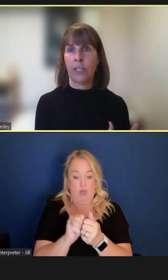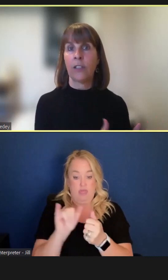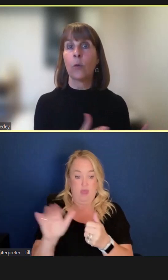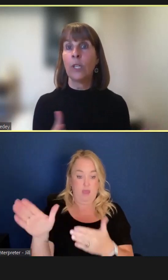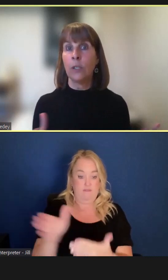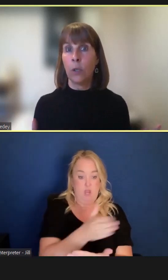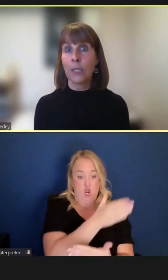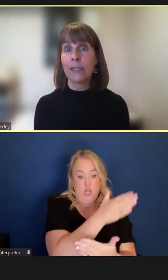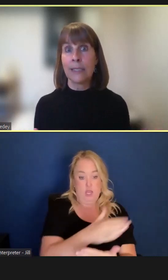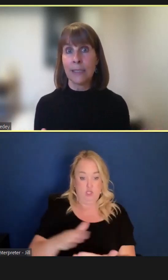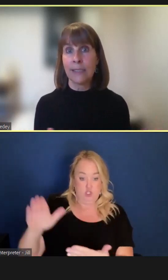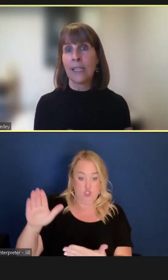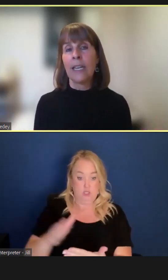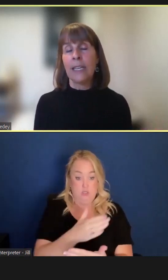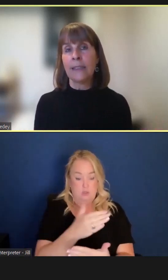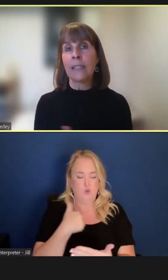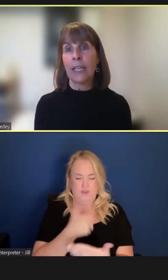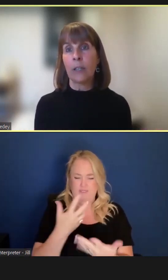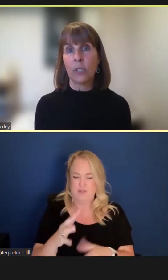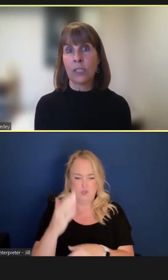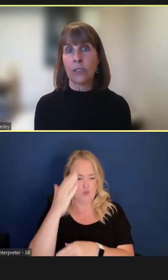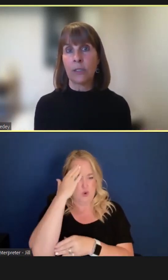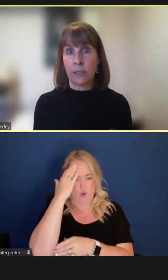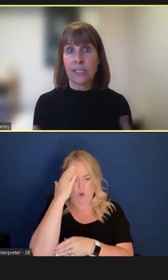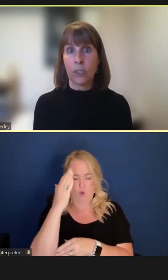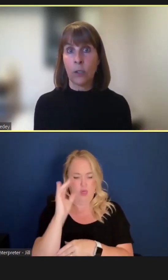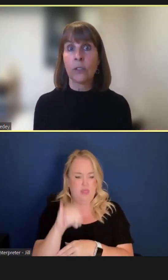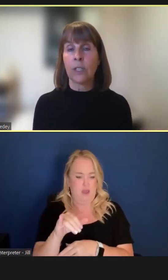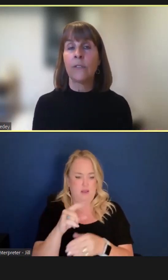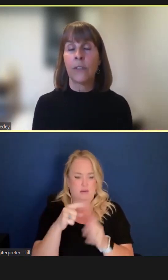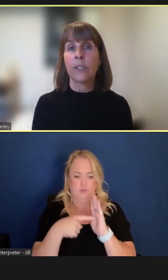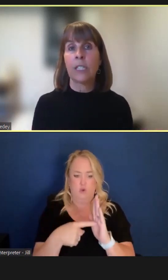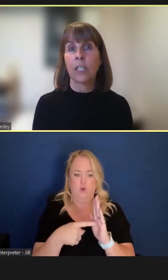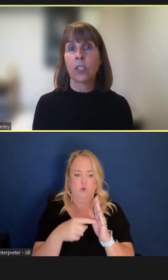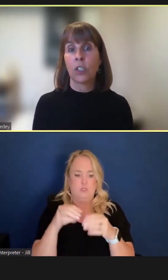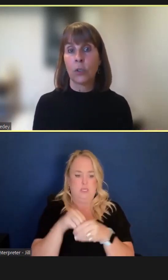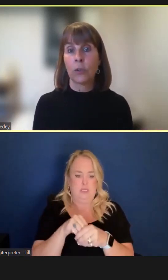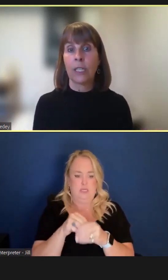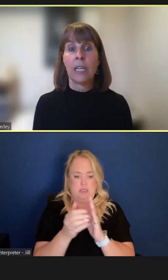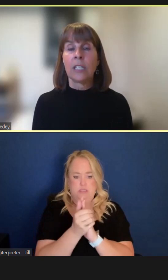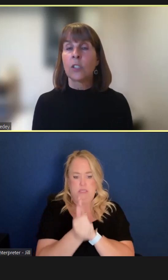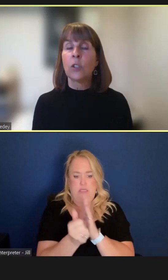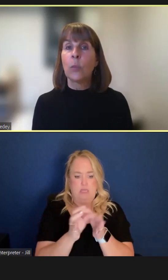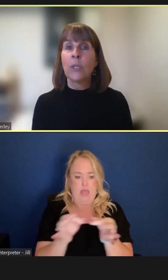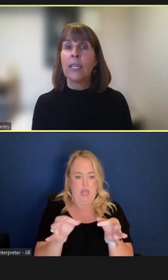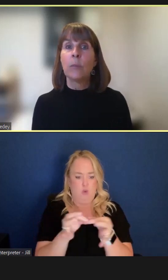we know exists in the language skills of very young children so you'll be able to